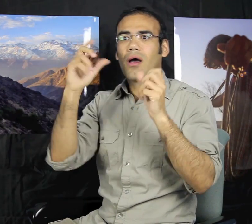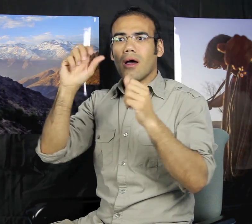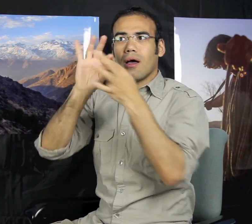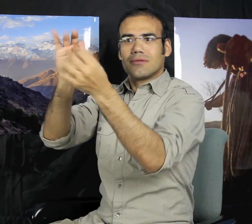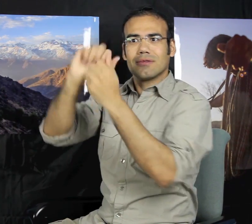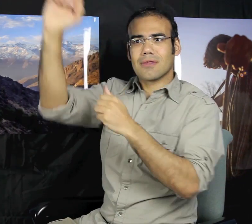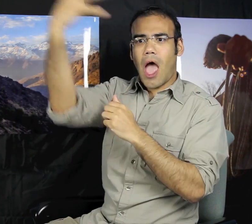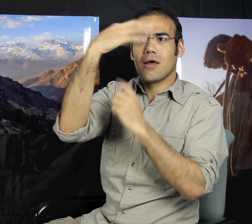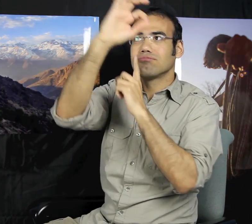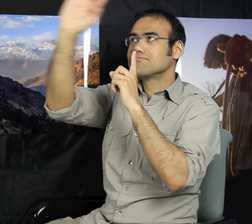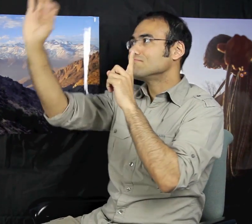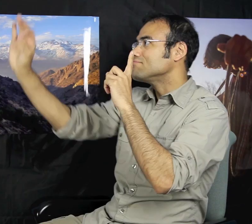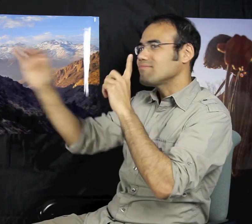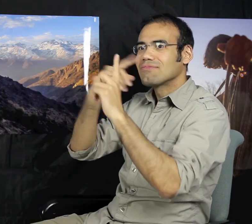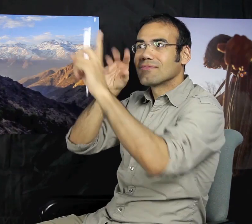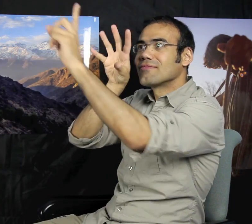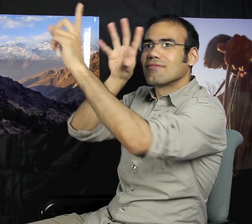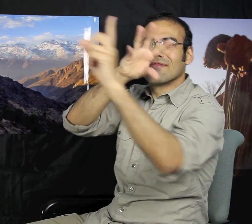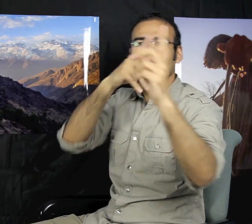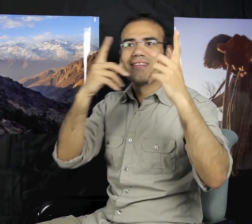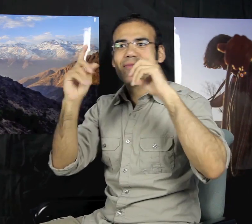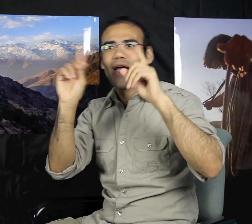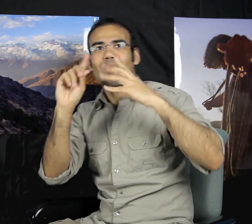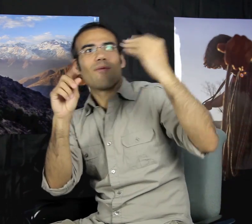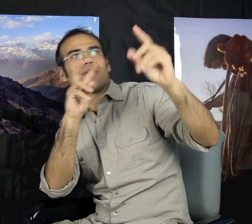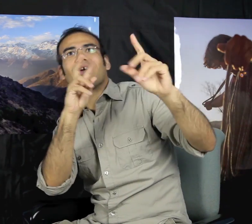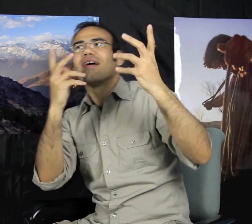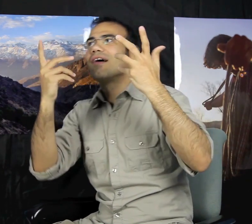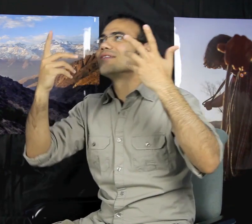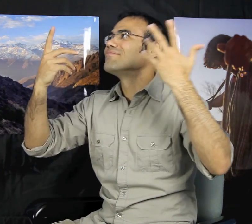I paid attention to the position of the sun. The sunrise and sunset are the best time to take photo.